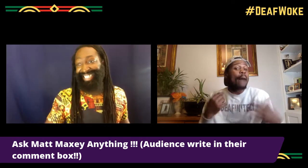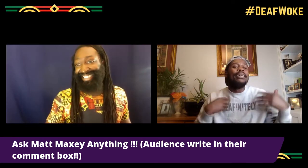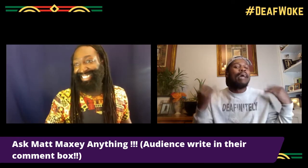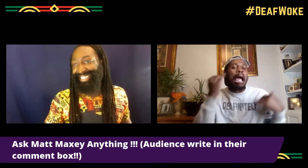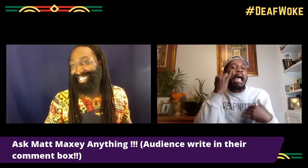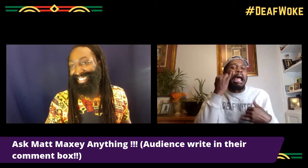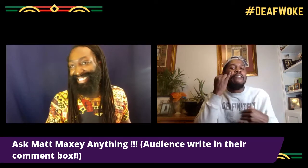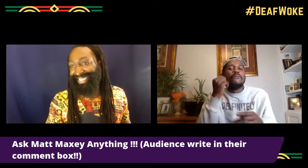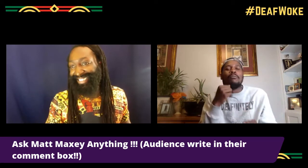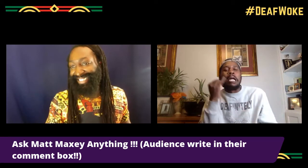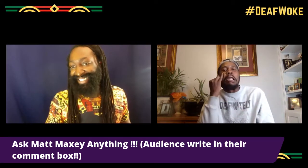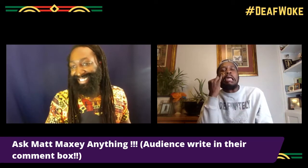Superman's new,